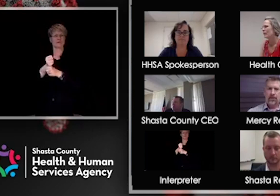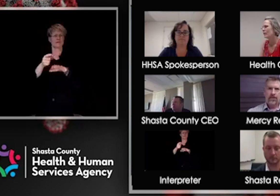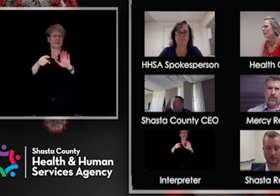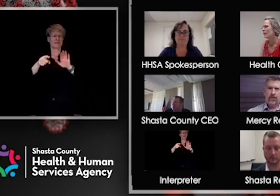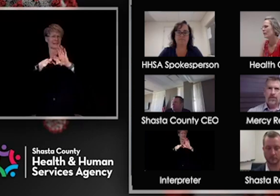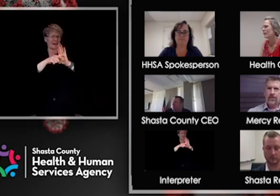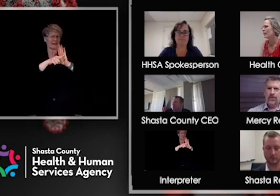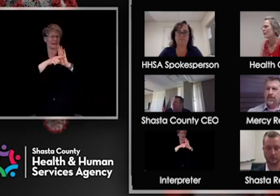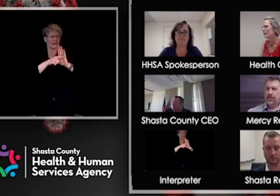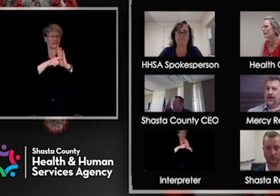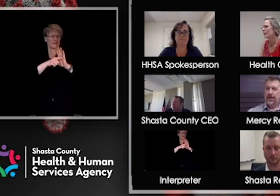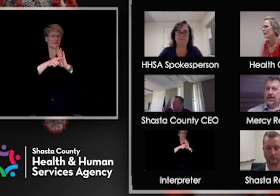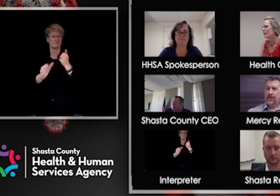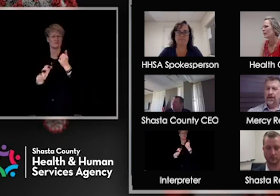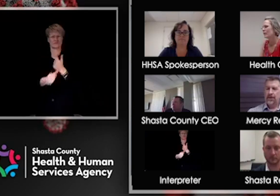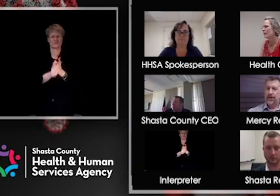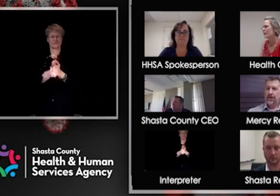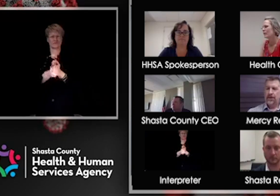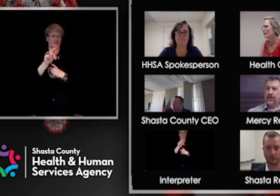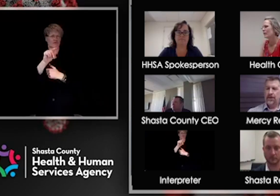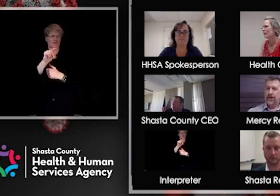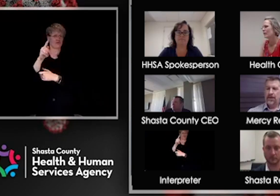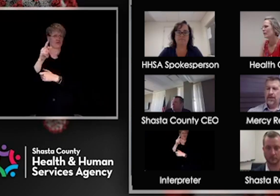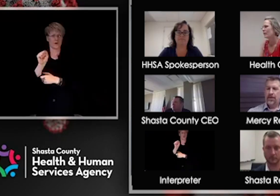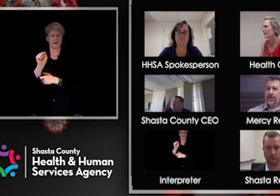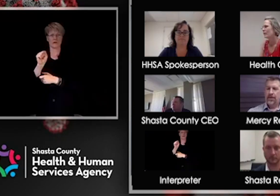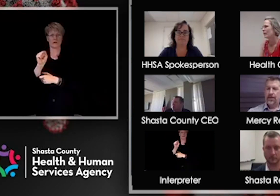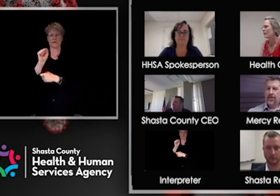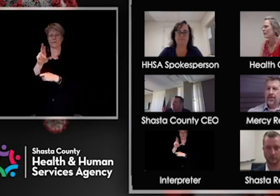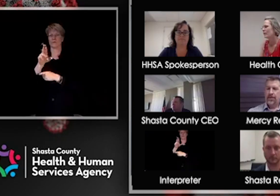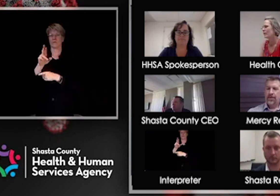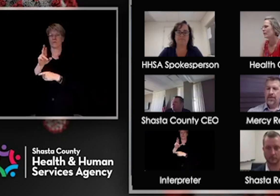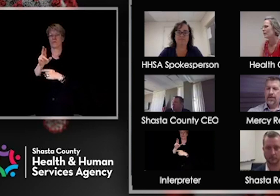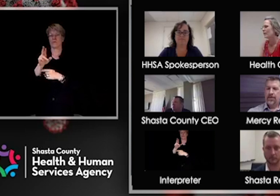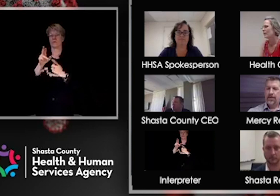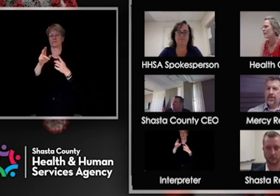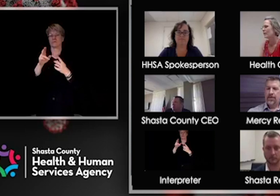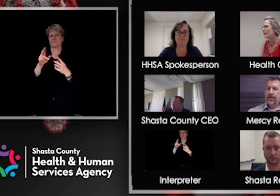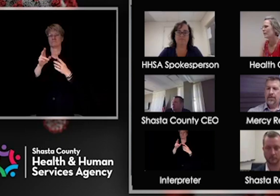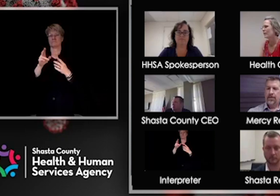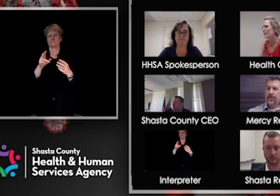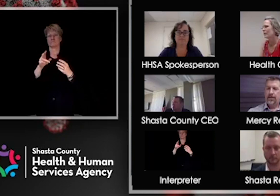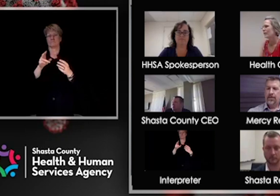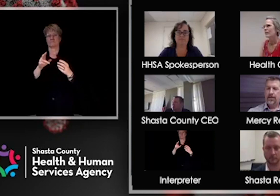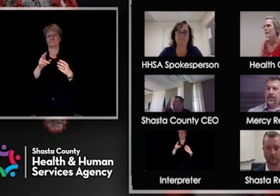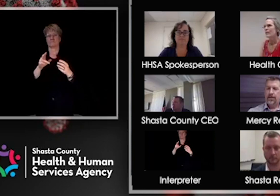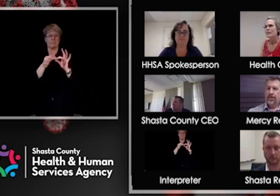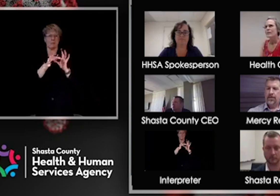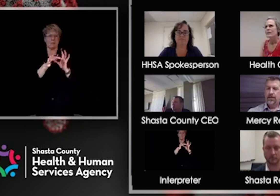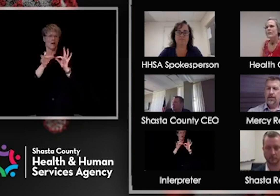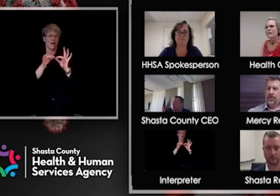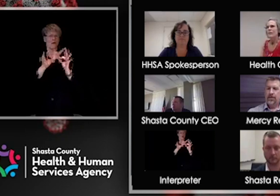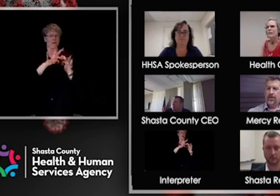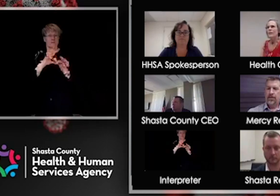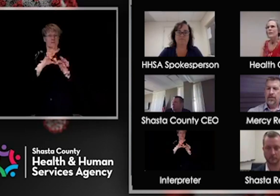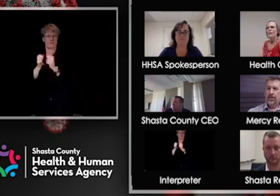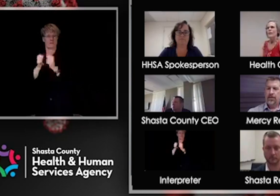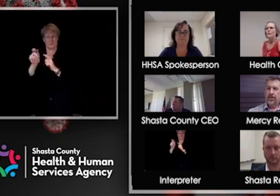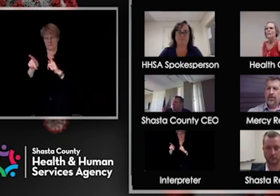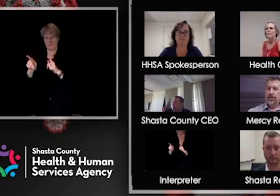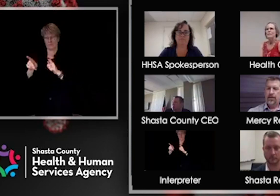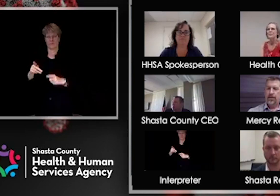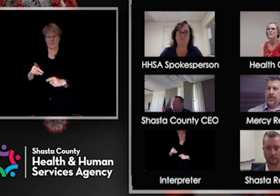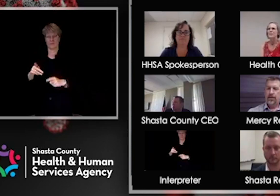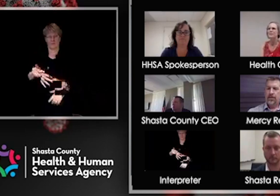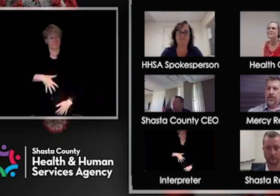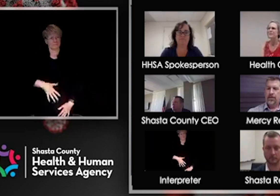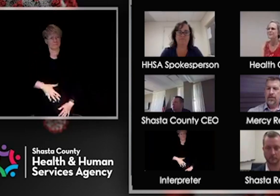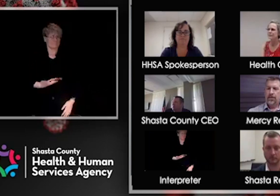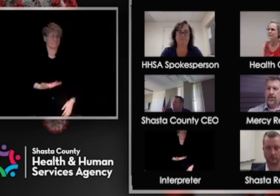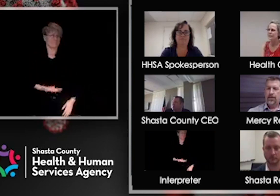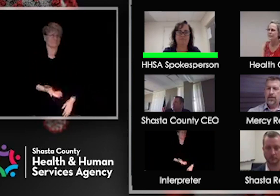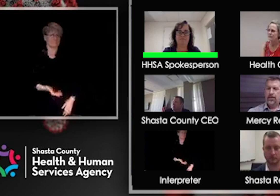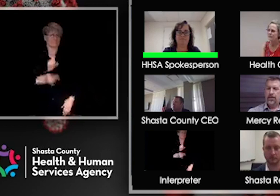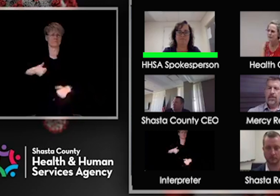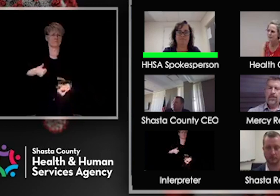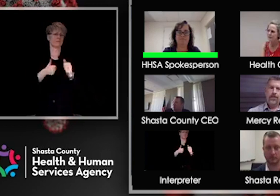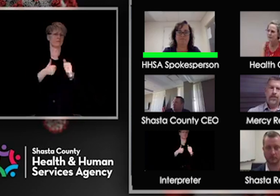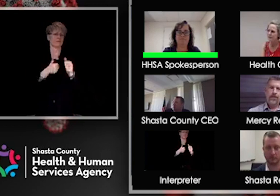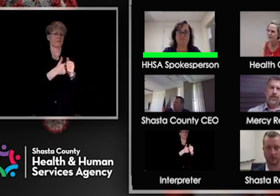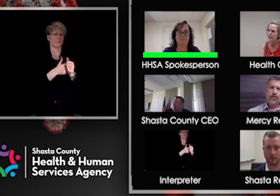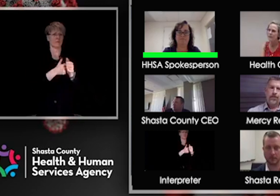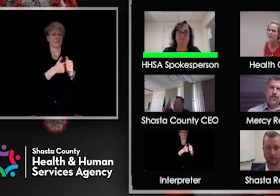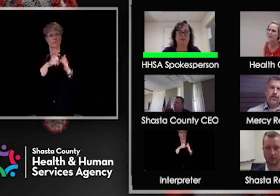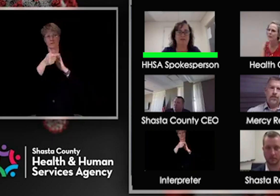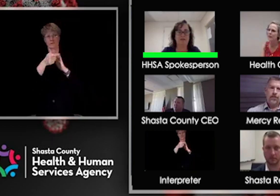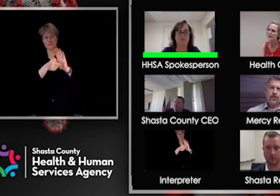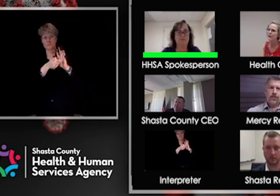in the public who are angry about having to comply with restrictions?